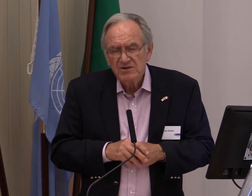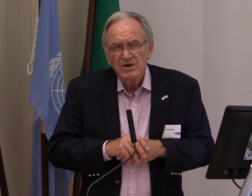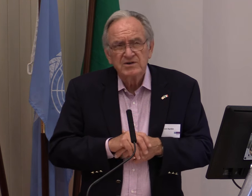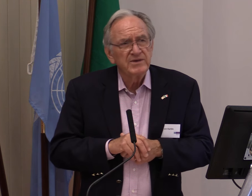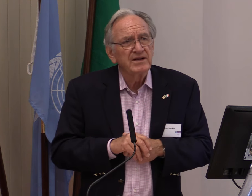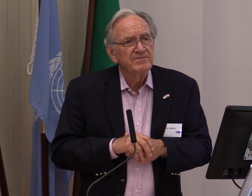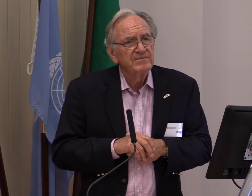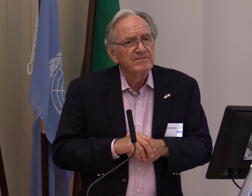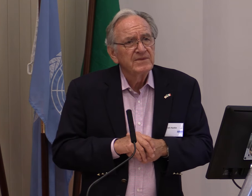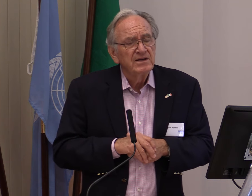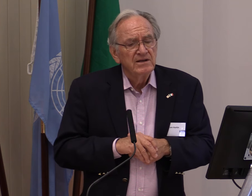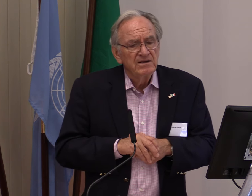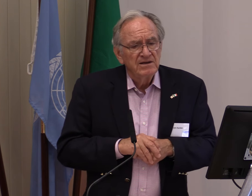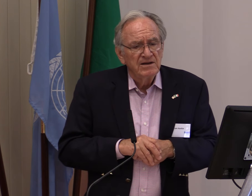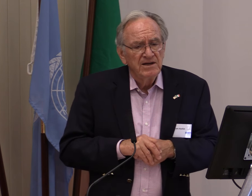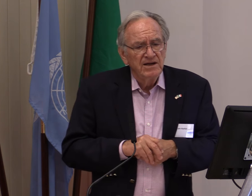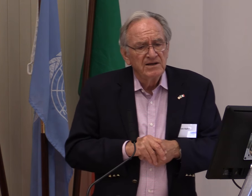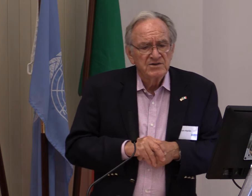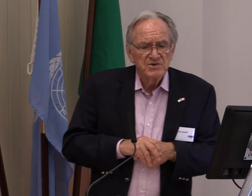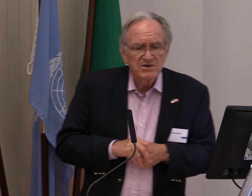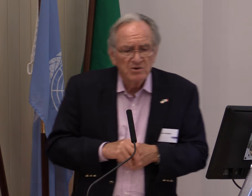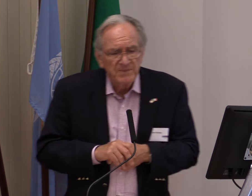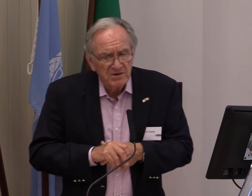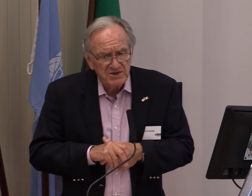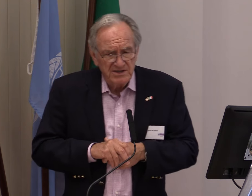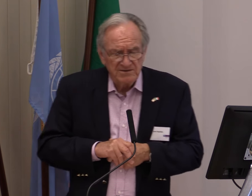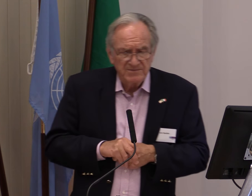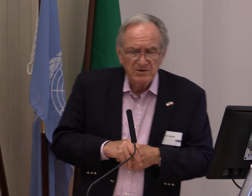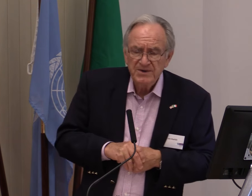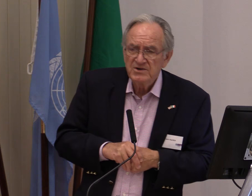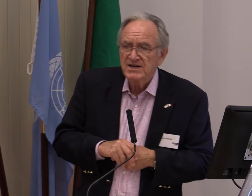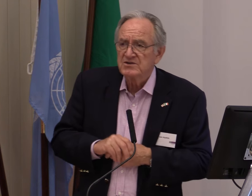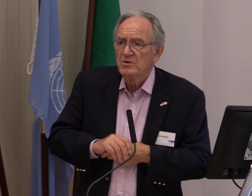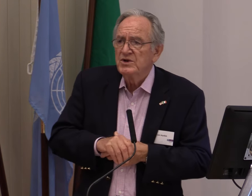didn't want to do that. So she told her parents she didn't. Her parents asked her what do